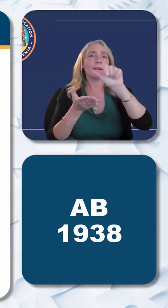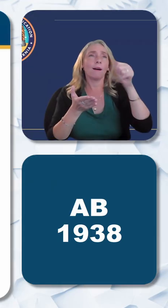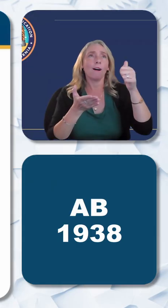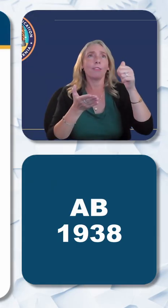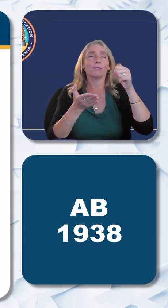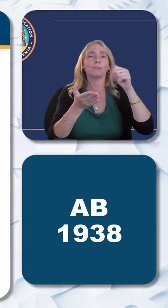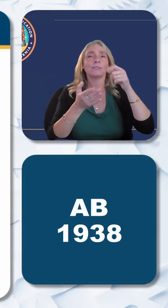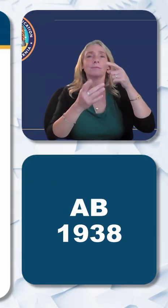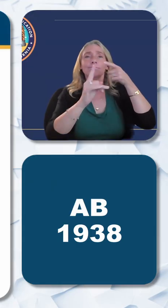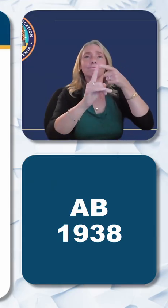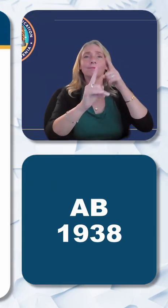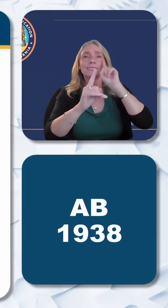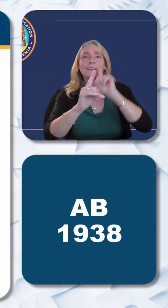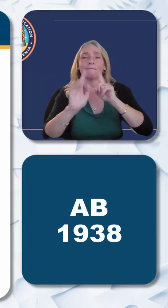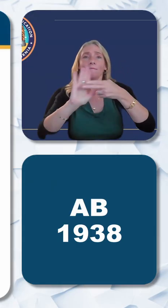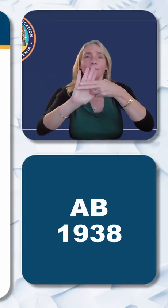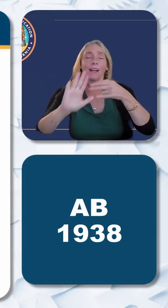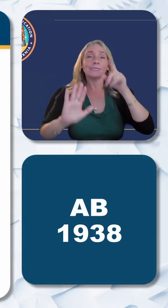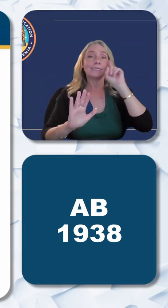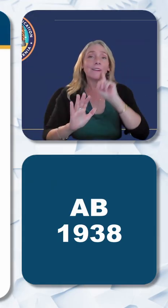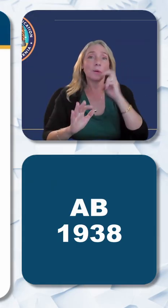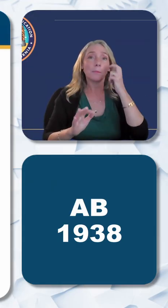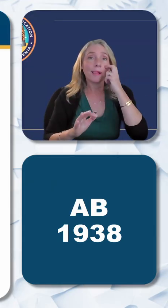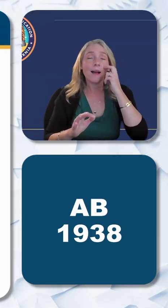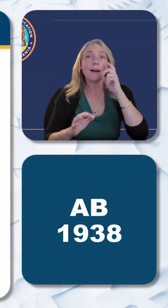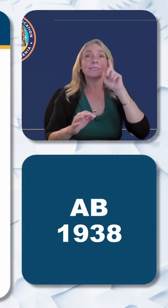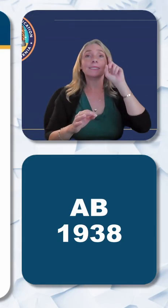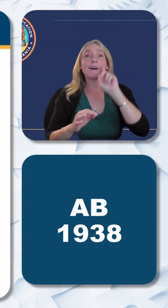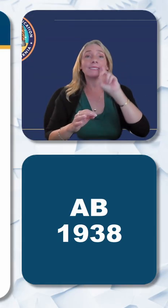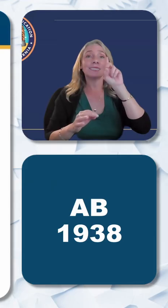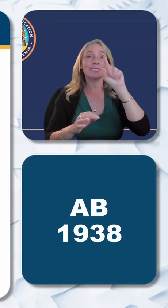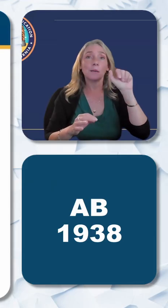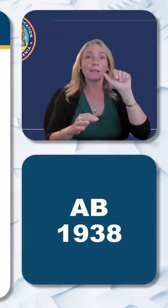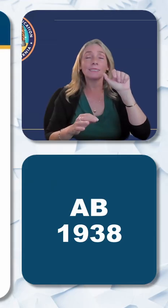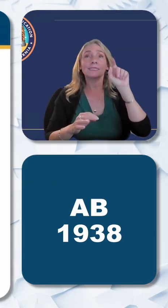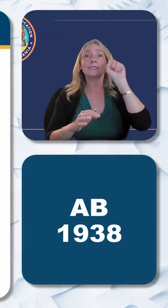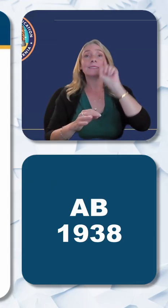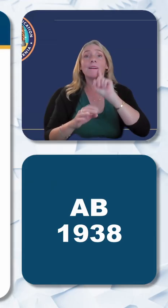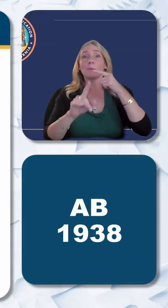not being exclusive of every other deaf identity, right? We